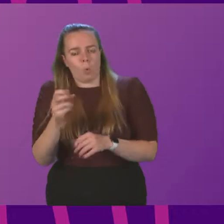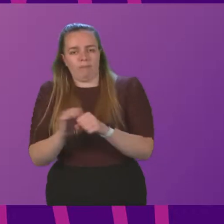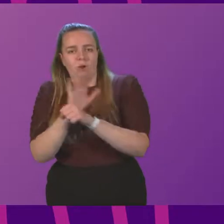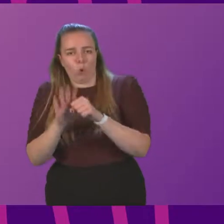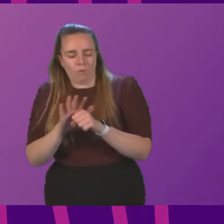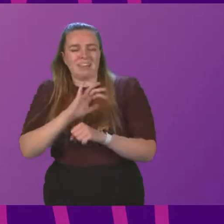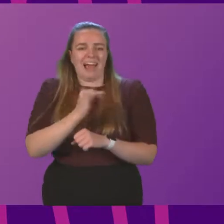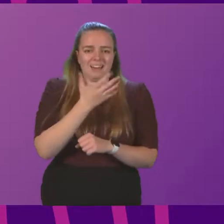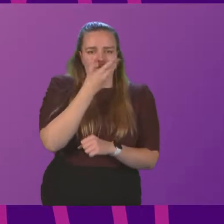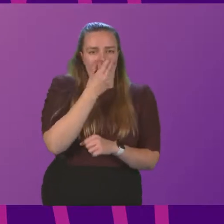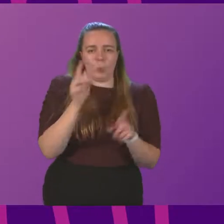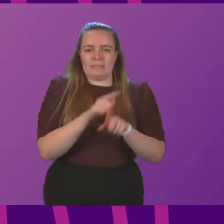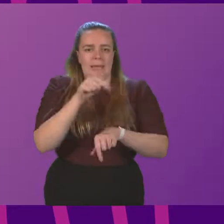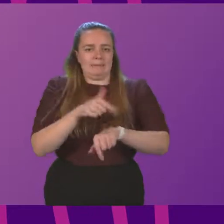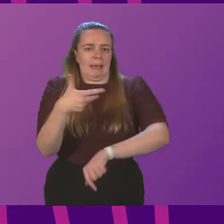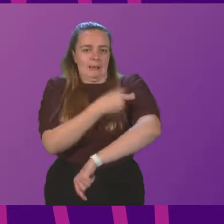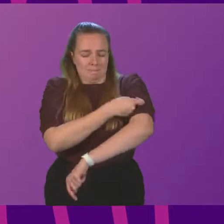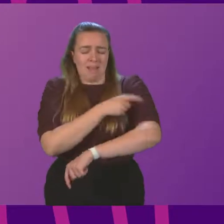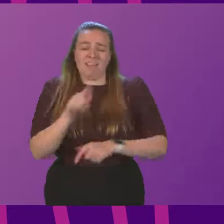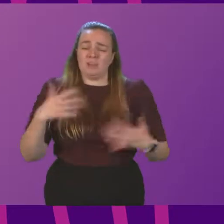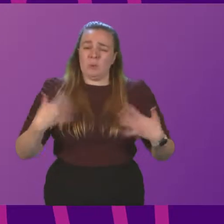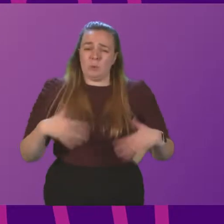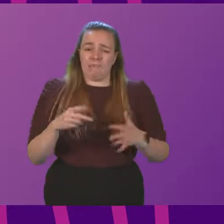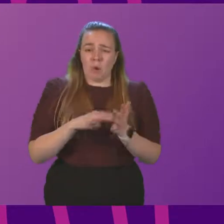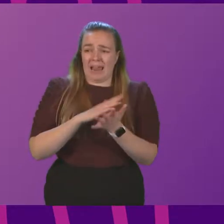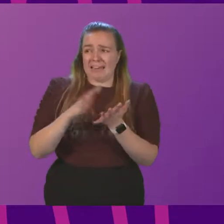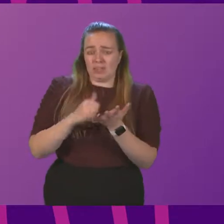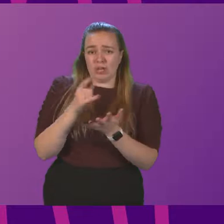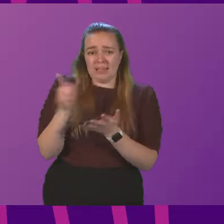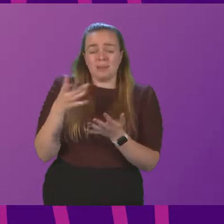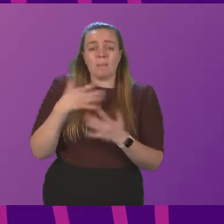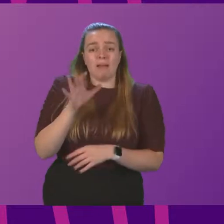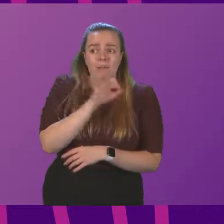and seasonal flu. This is a huge job for our NHS and we have asked the people of